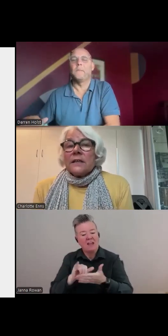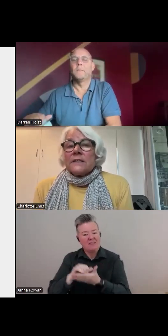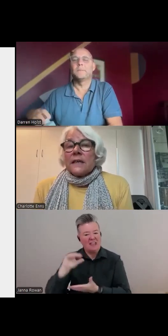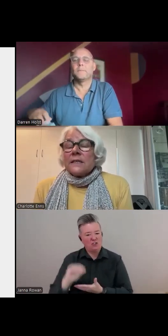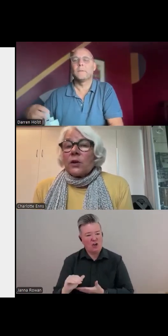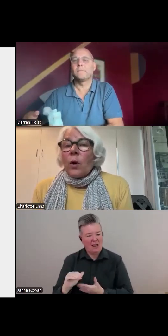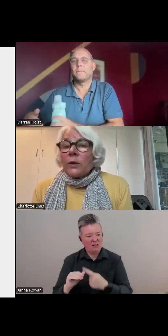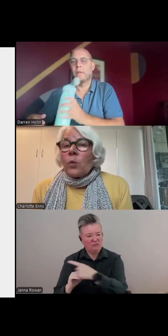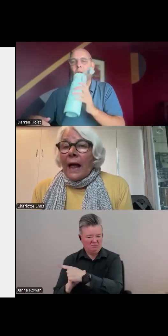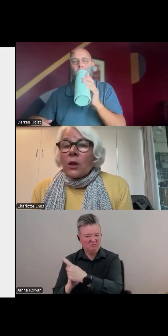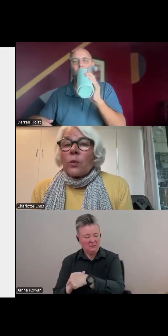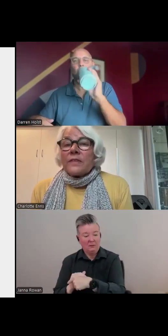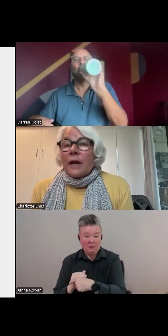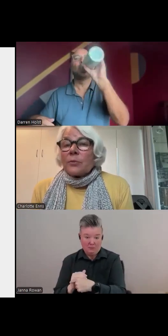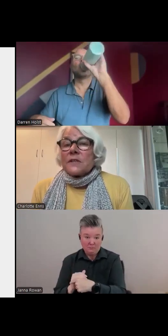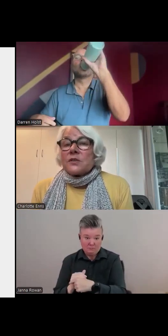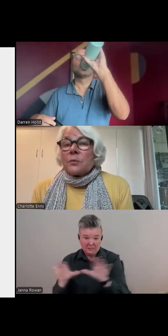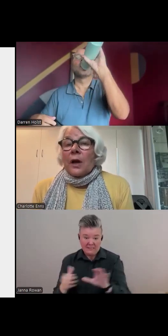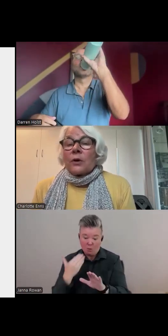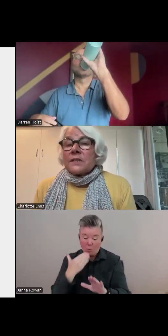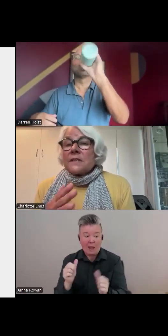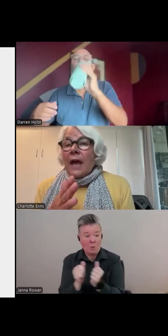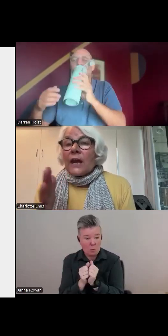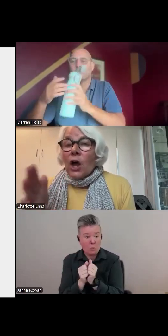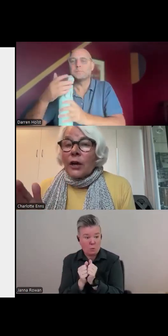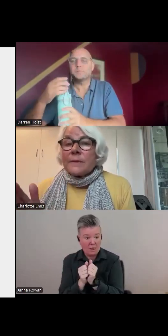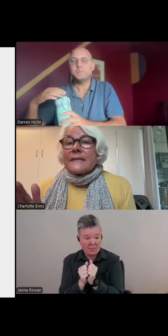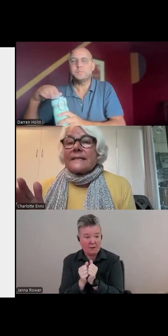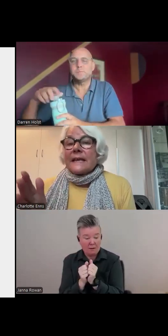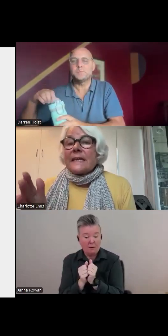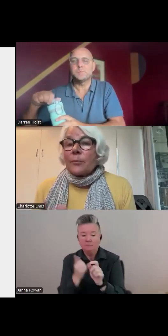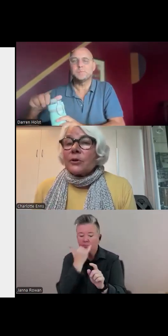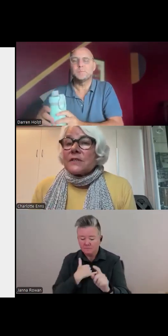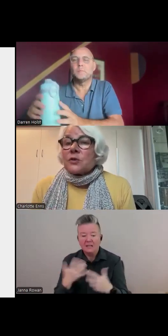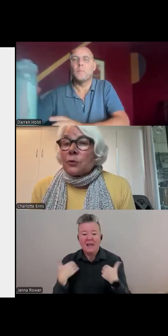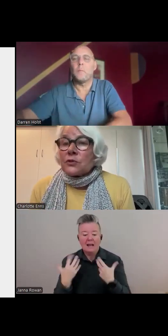this child did quite well with number dist-- or did-- had a lot of mistakes